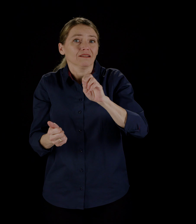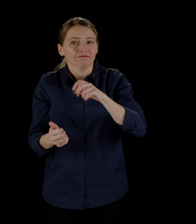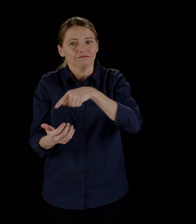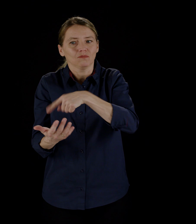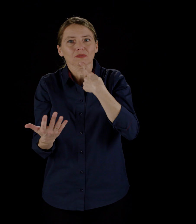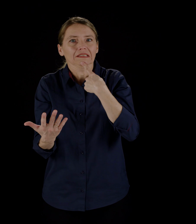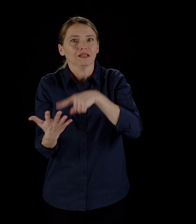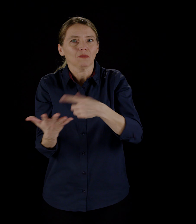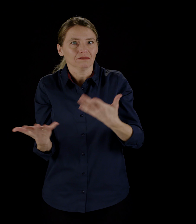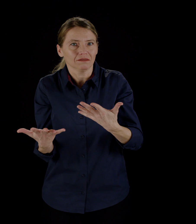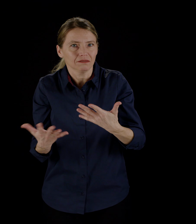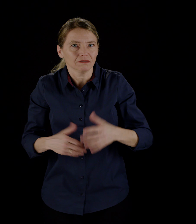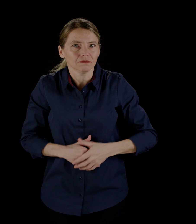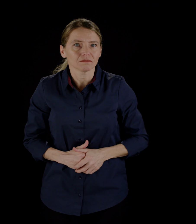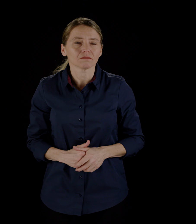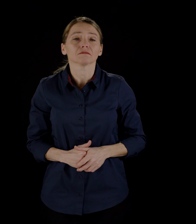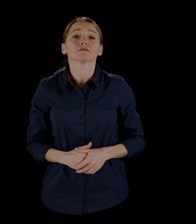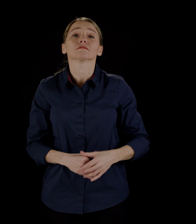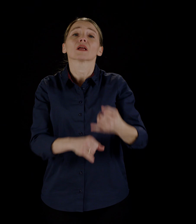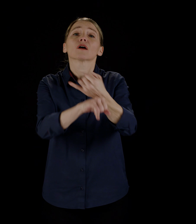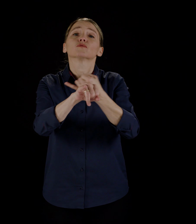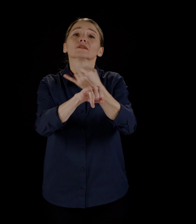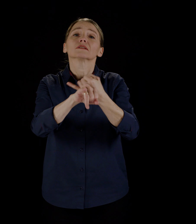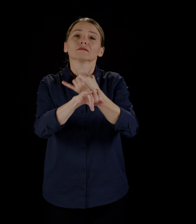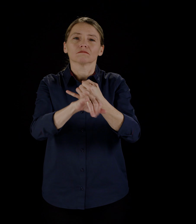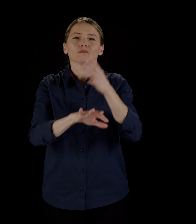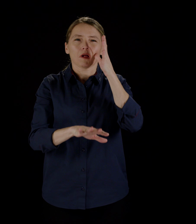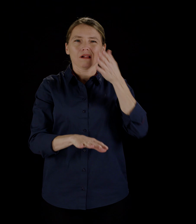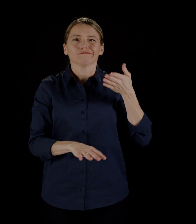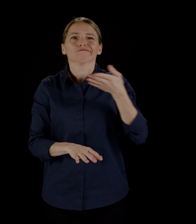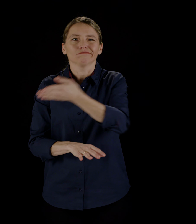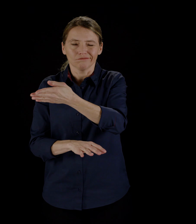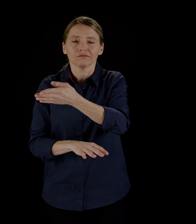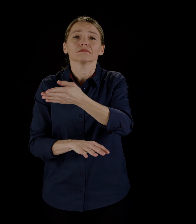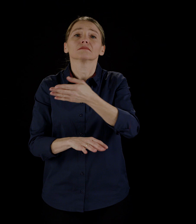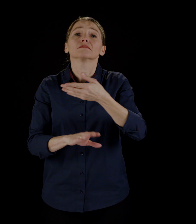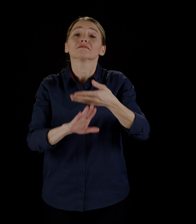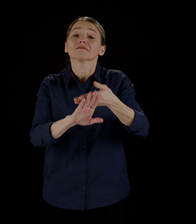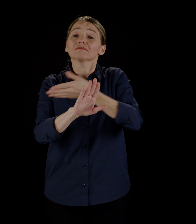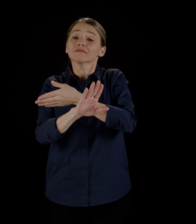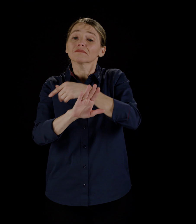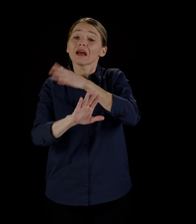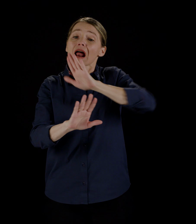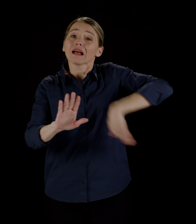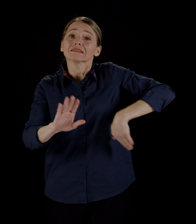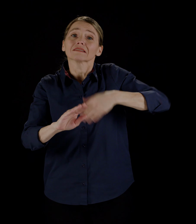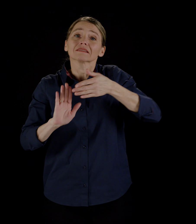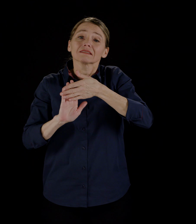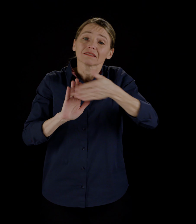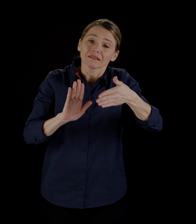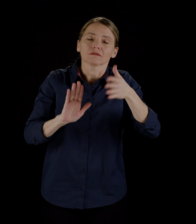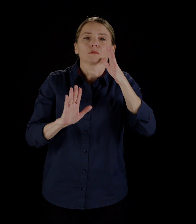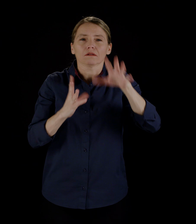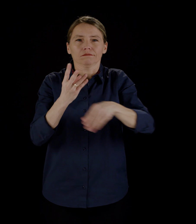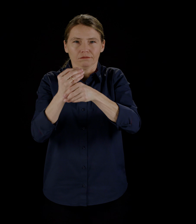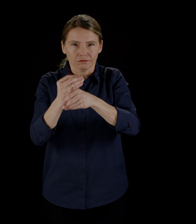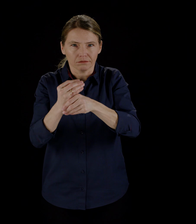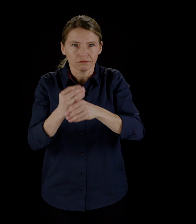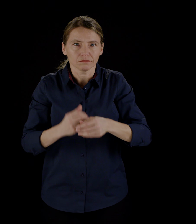Interest is charged on the portion of the bill that is outstanding, and added to the next bill as a late payment charge.